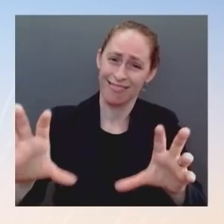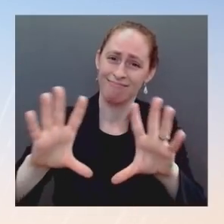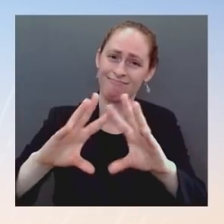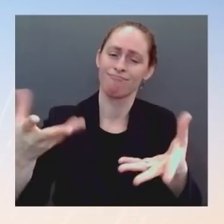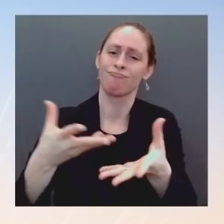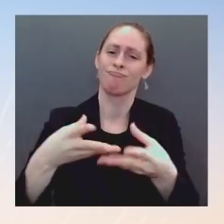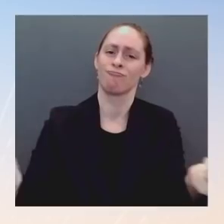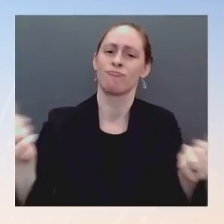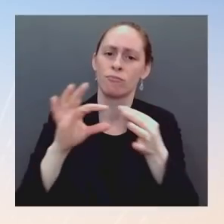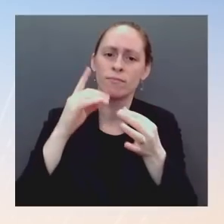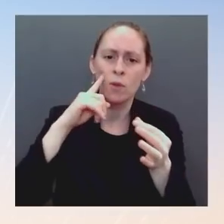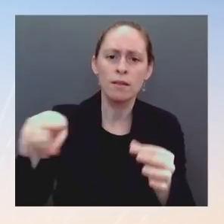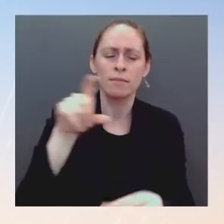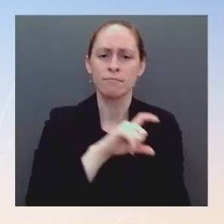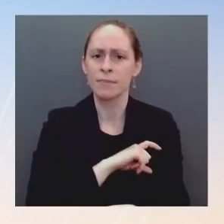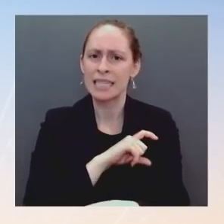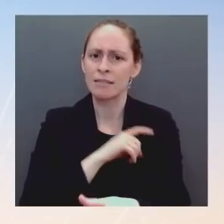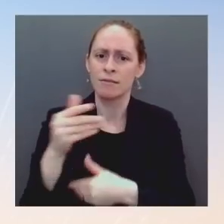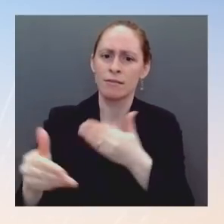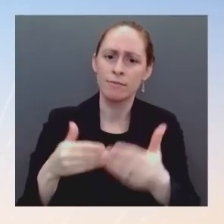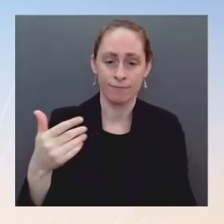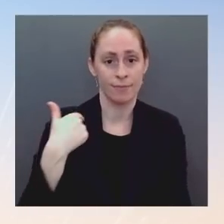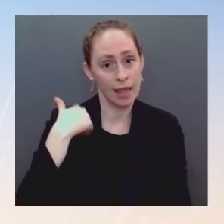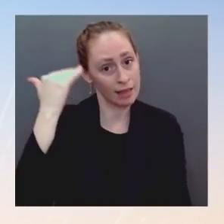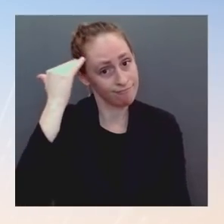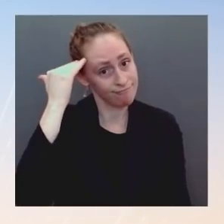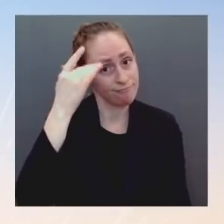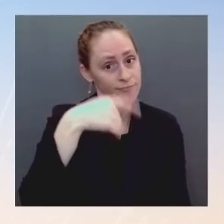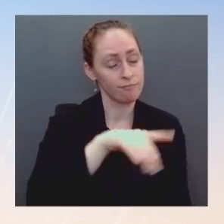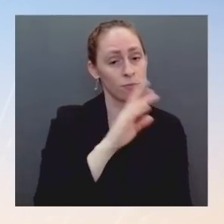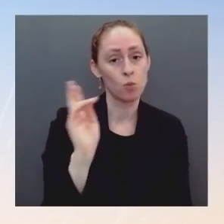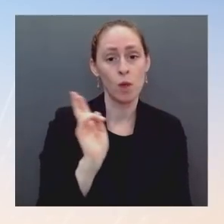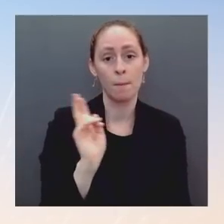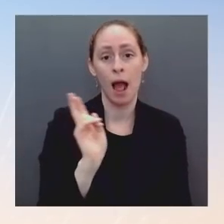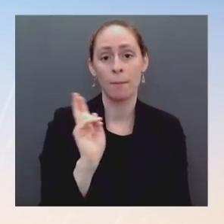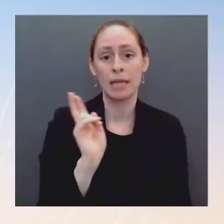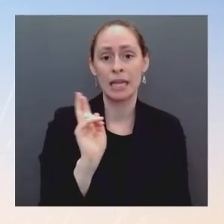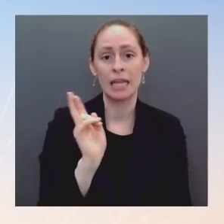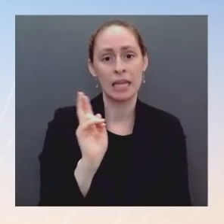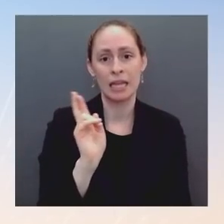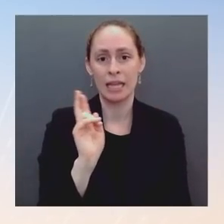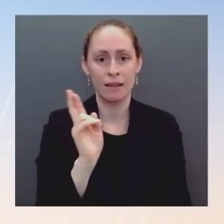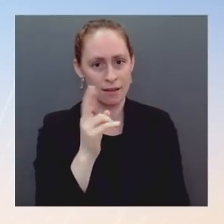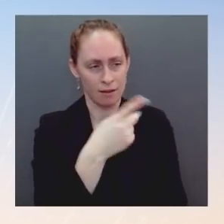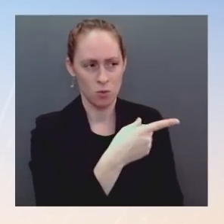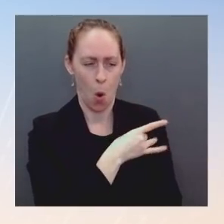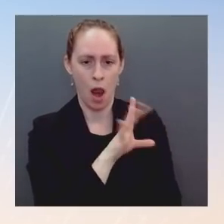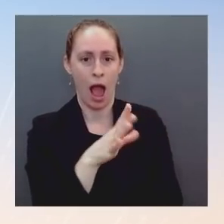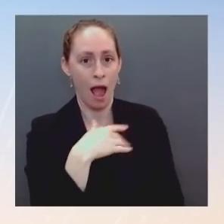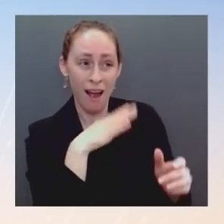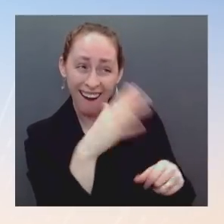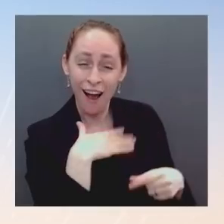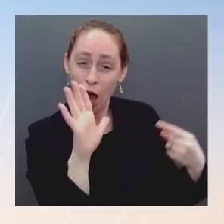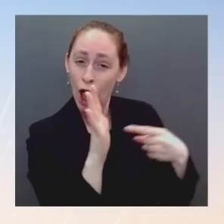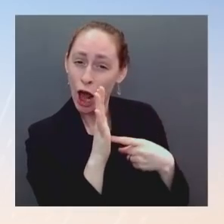I'm going to keep calling that out because that's a fact. Also, President Biden has proposed a significant increase in funding